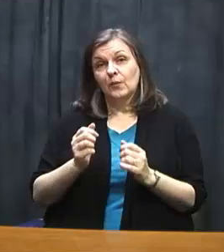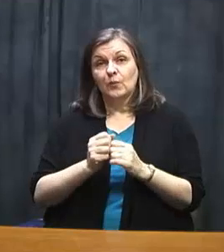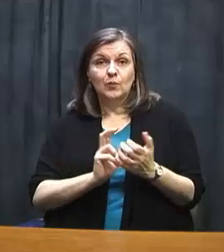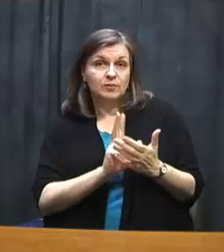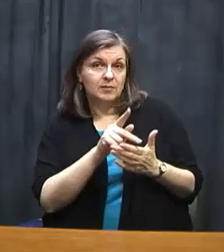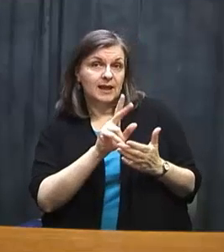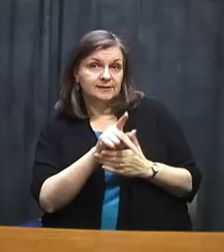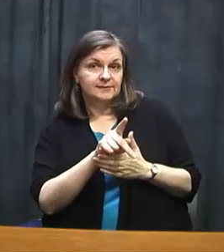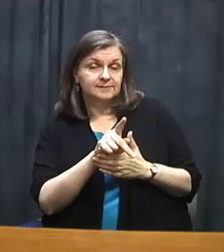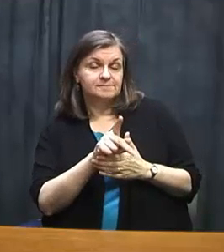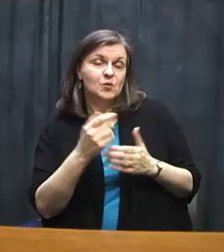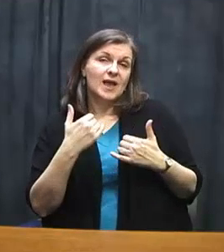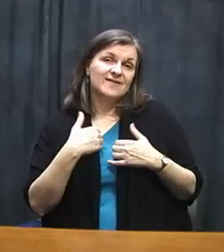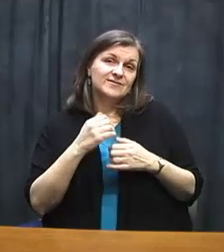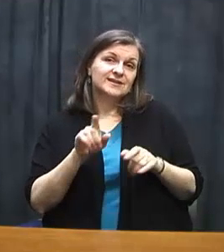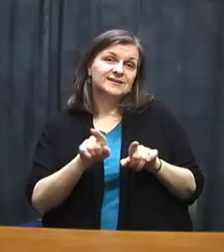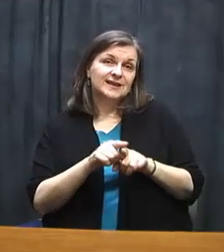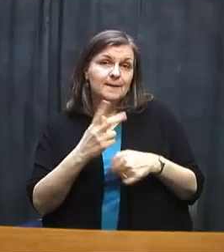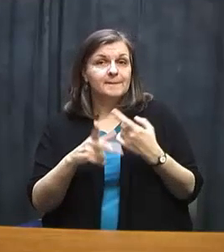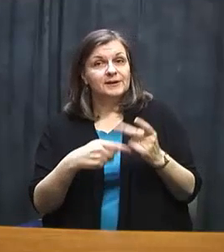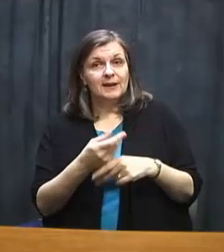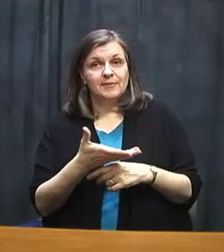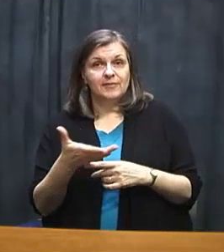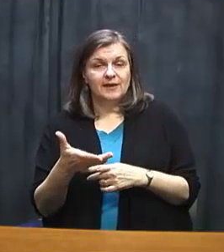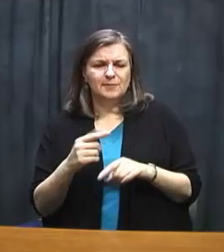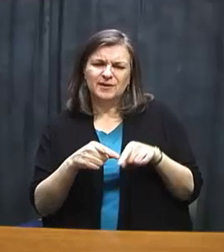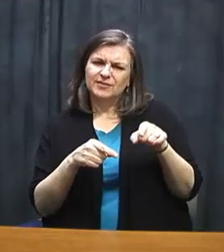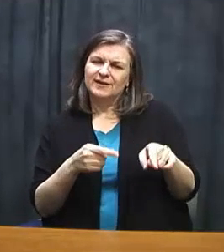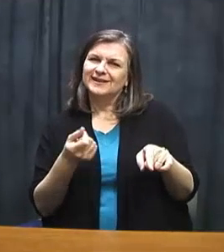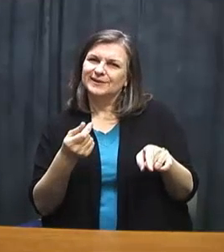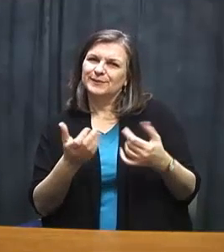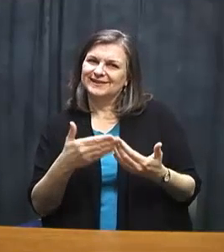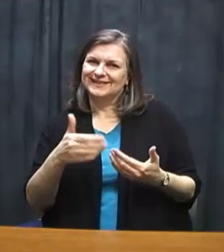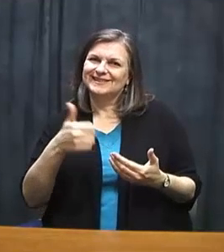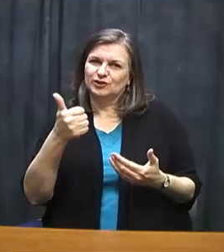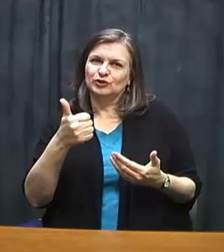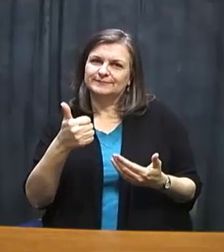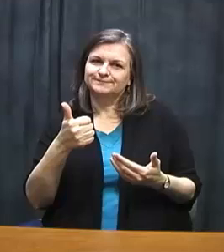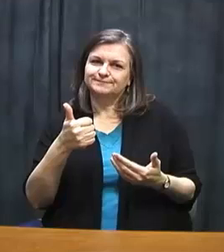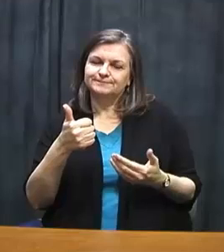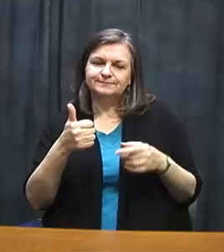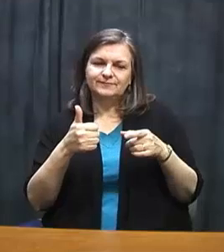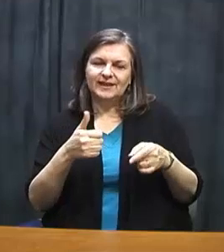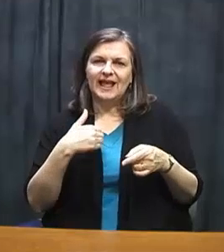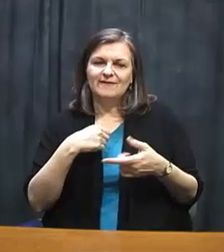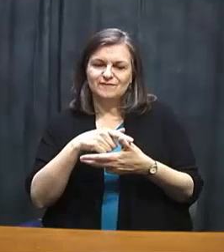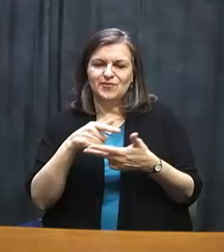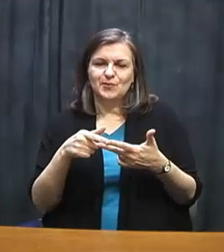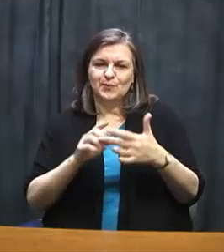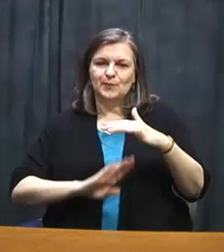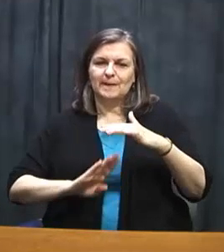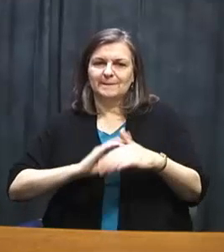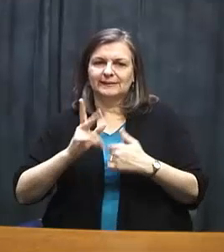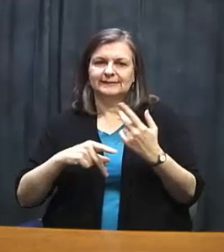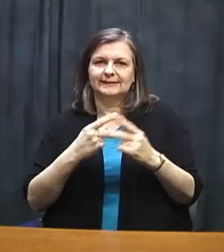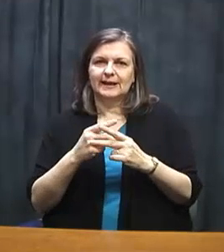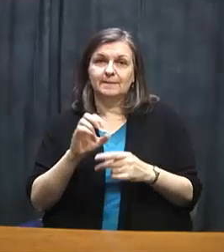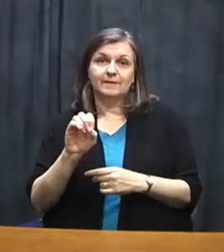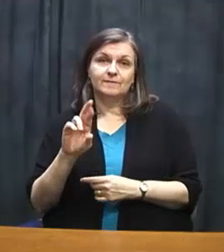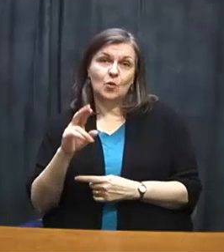in plants we can look at the same types of thingsbut they are a little bit easier they have three basic types of organs